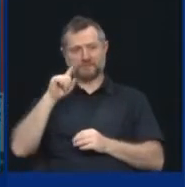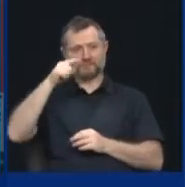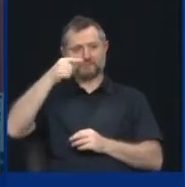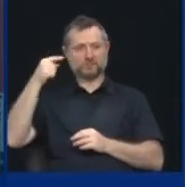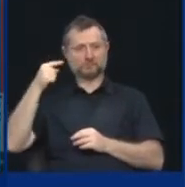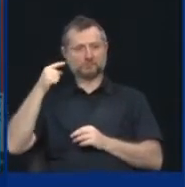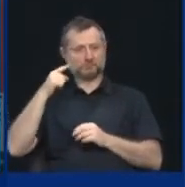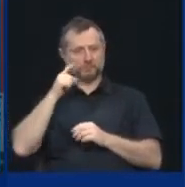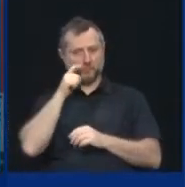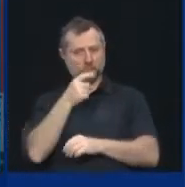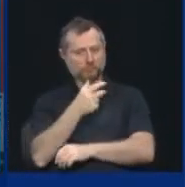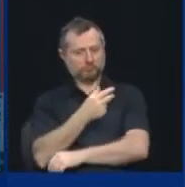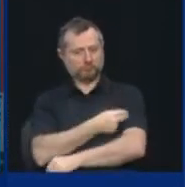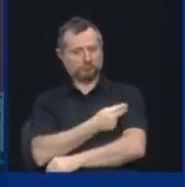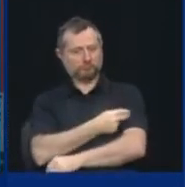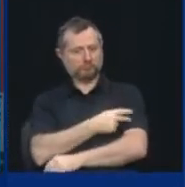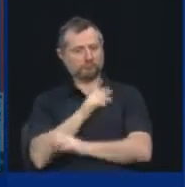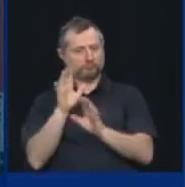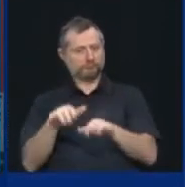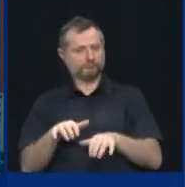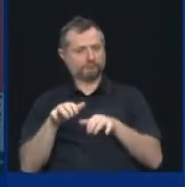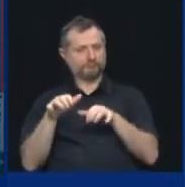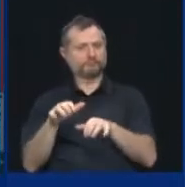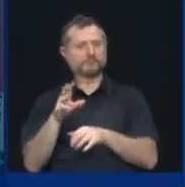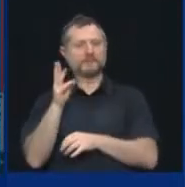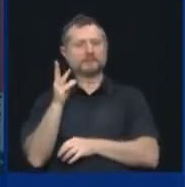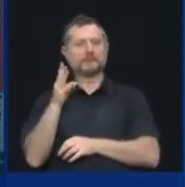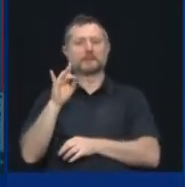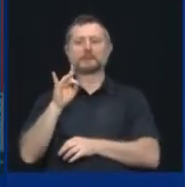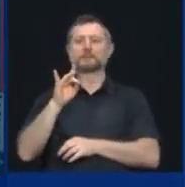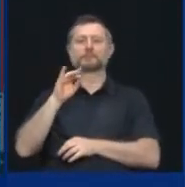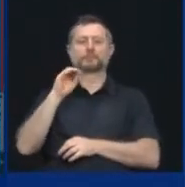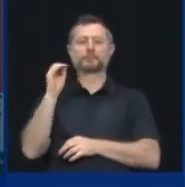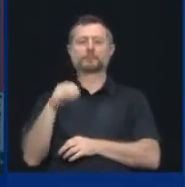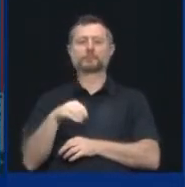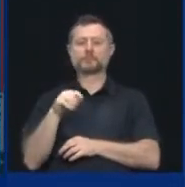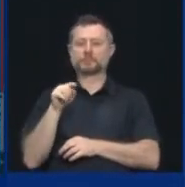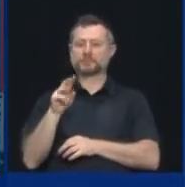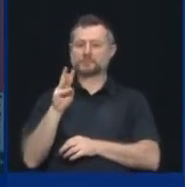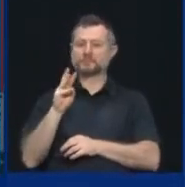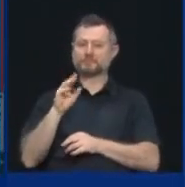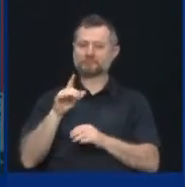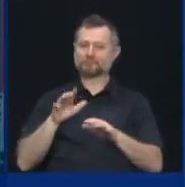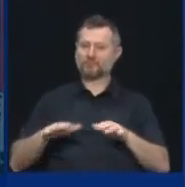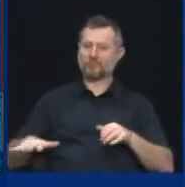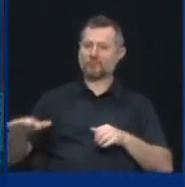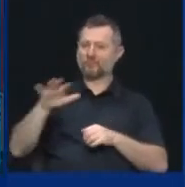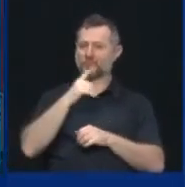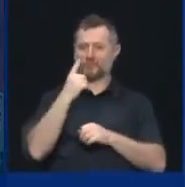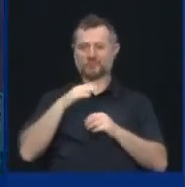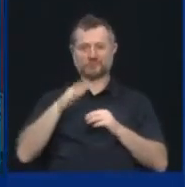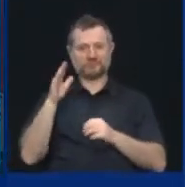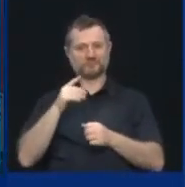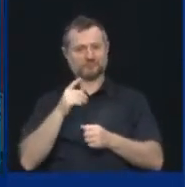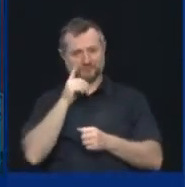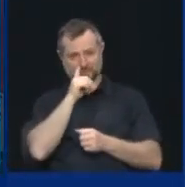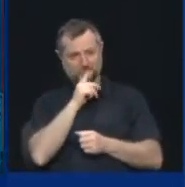CAPITA THAN ANY BIG STATE IN THE COUNTRY. WE ARE AT 68.6, BUT HE WAS COUNTING?